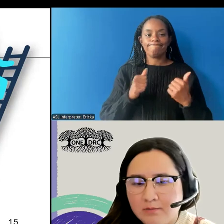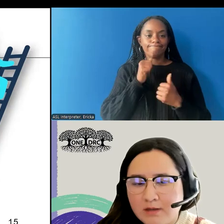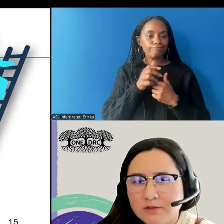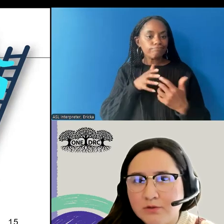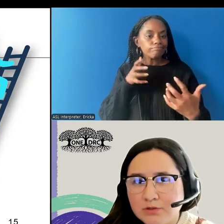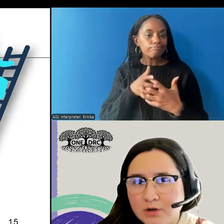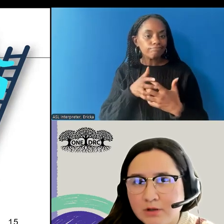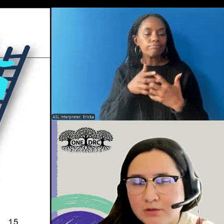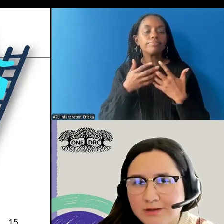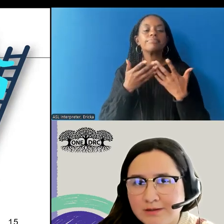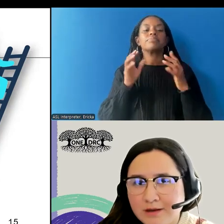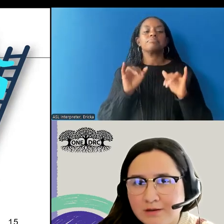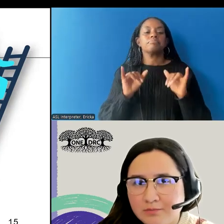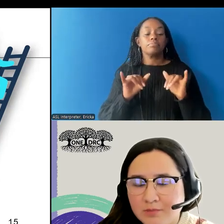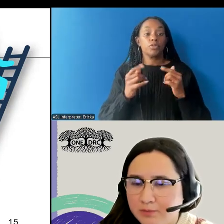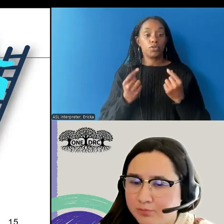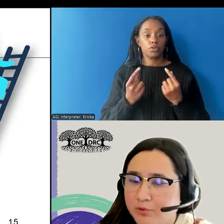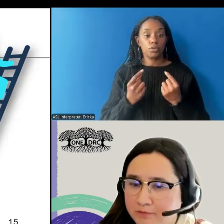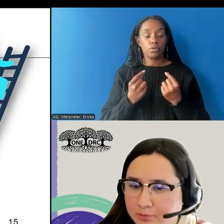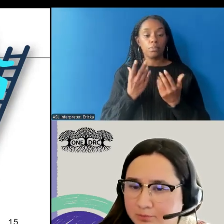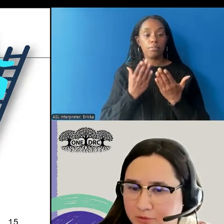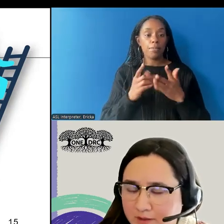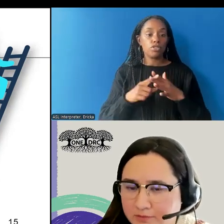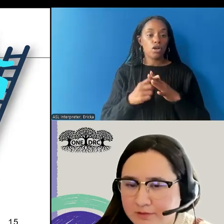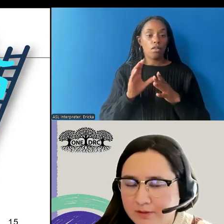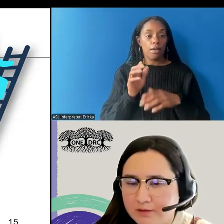And so you start looking at maybe private providers, right.